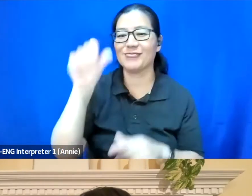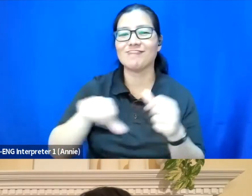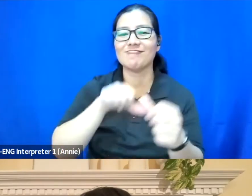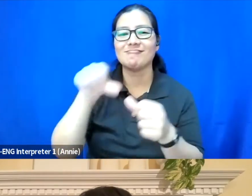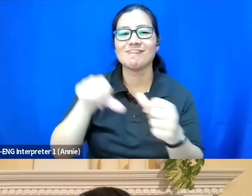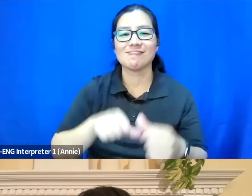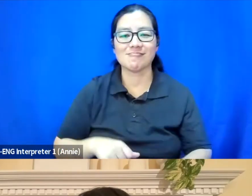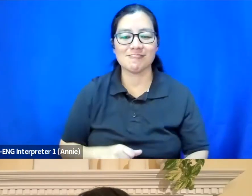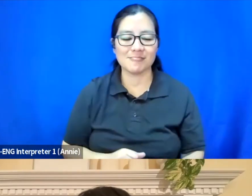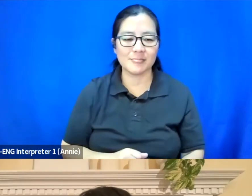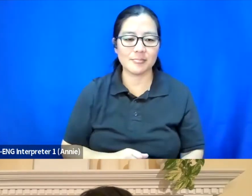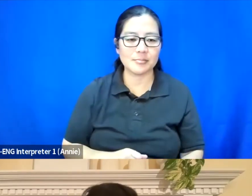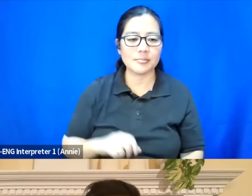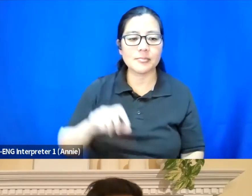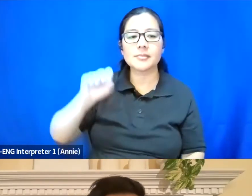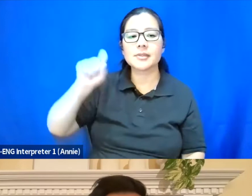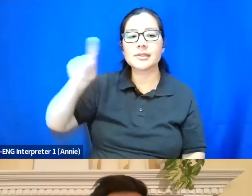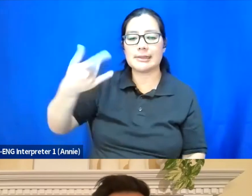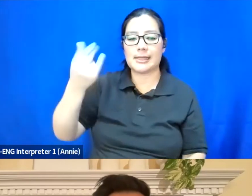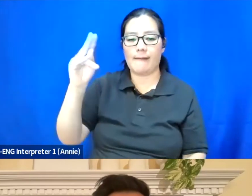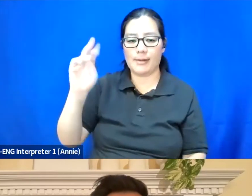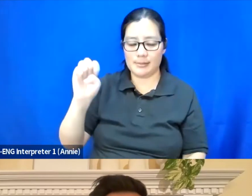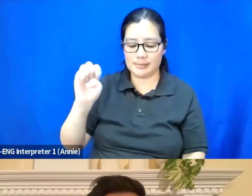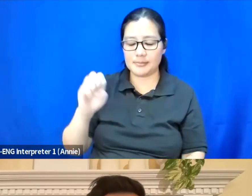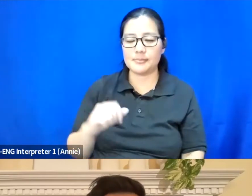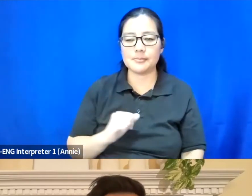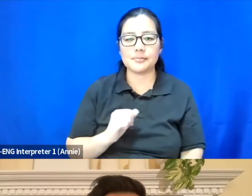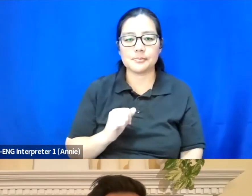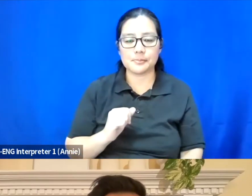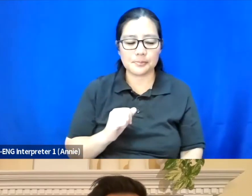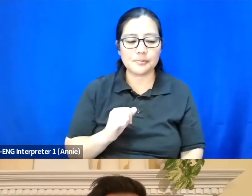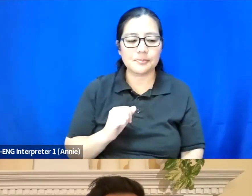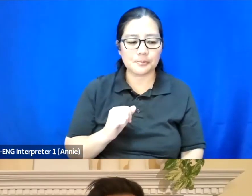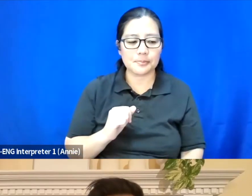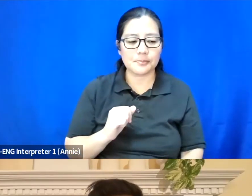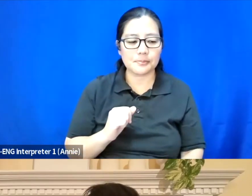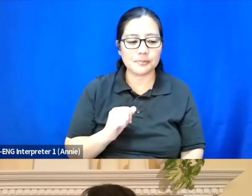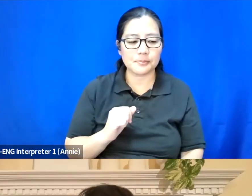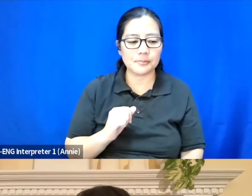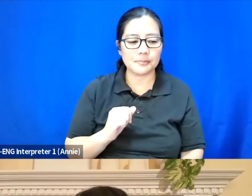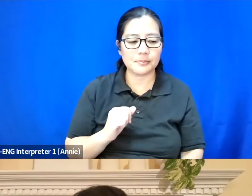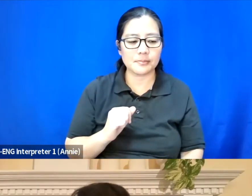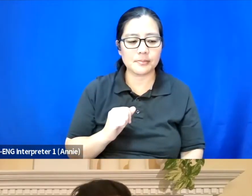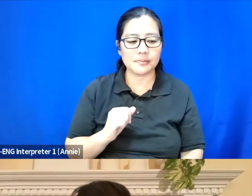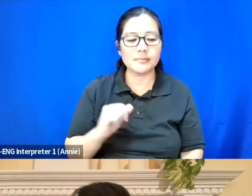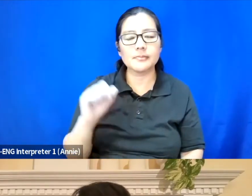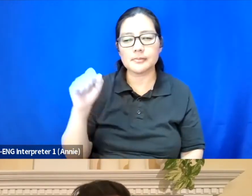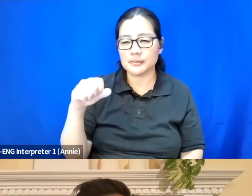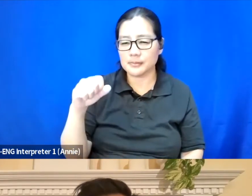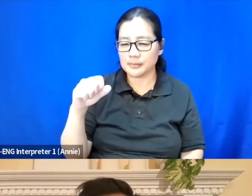and said your story is the first one where I've ever felt seen, which is so important and key to me.